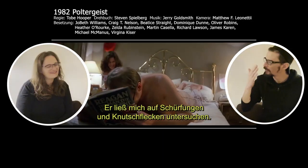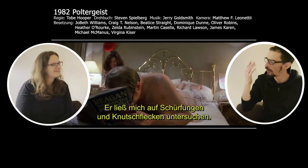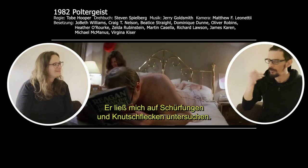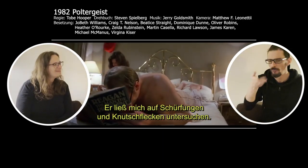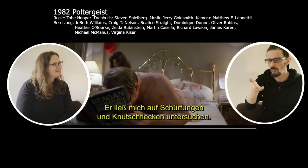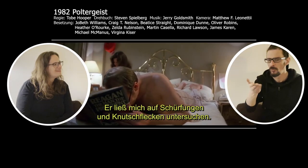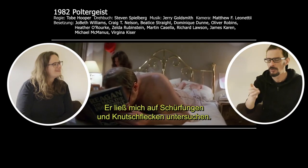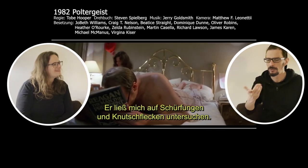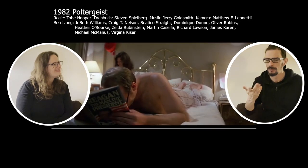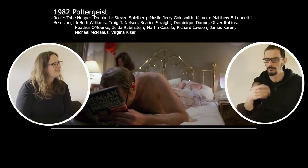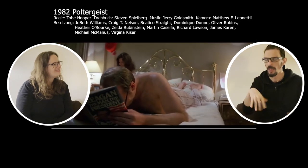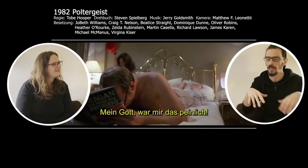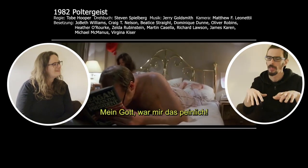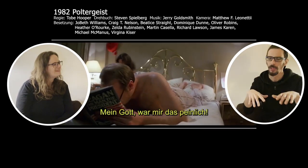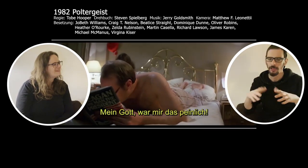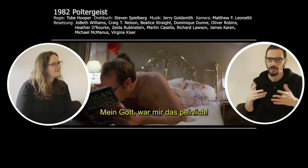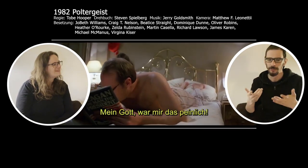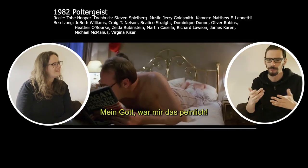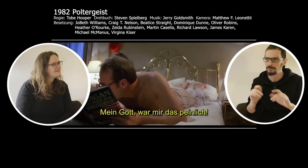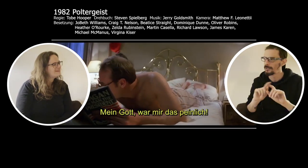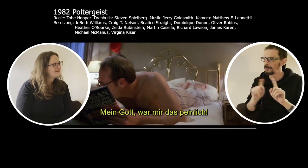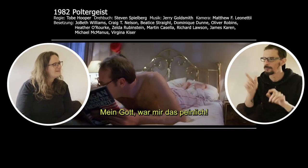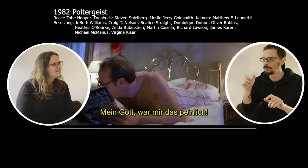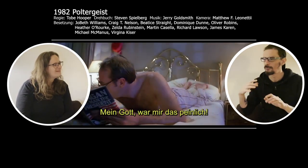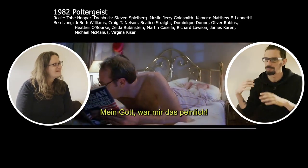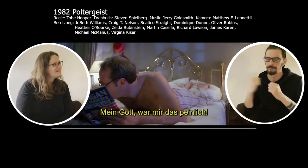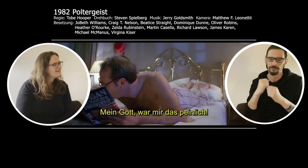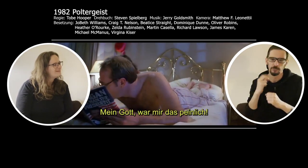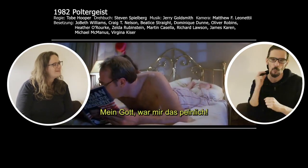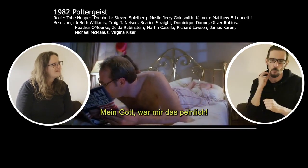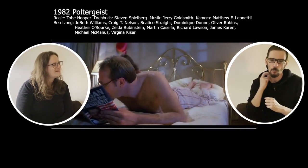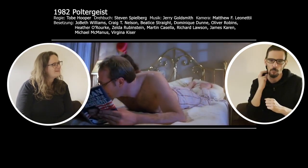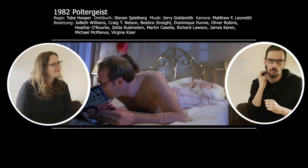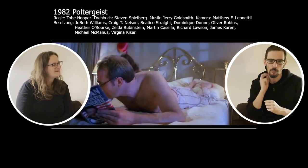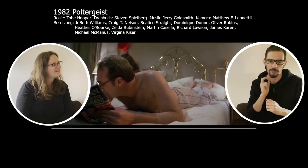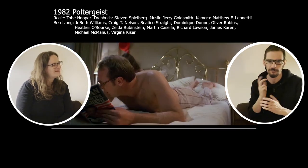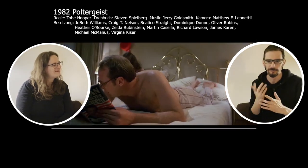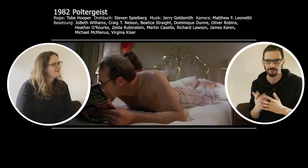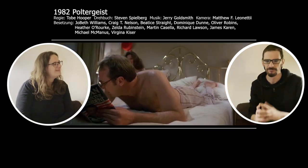Imagine you're sleepwalking, getting kidnapped, and getting hickeys.